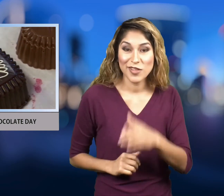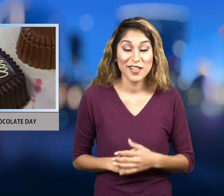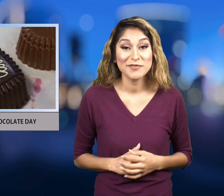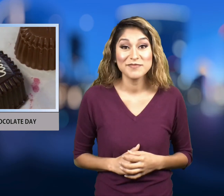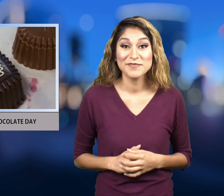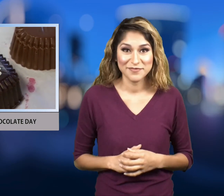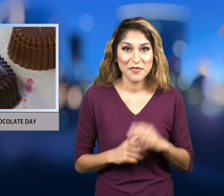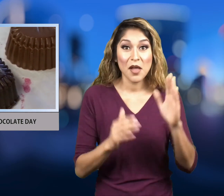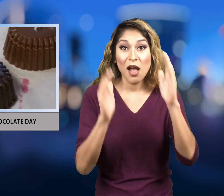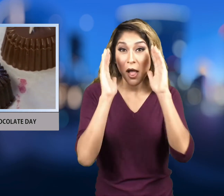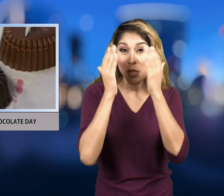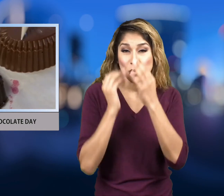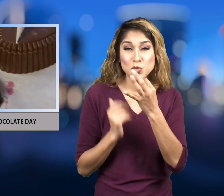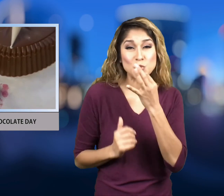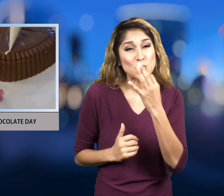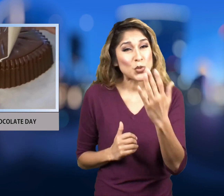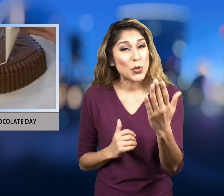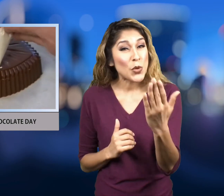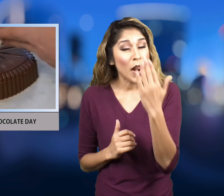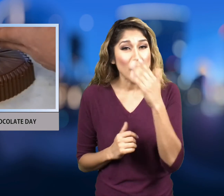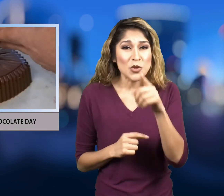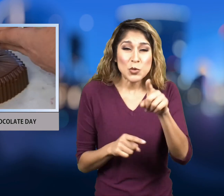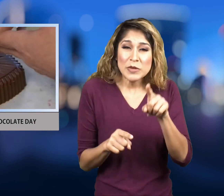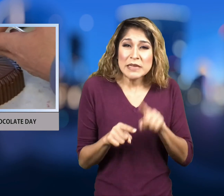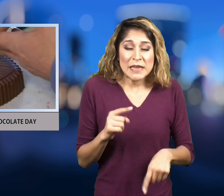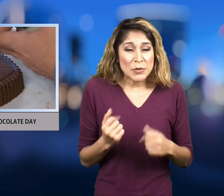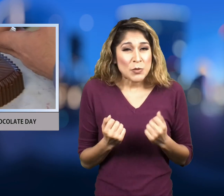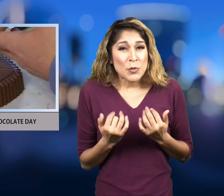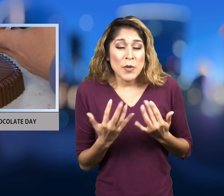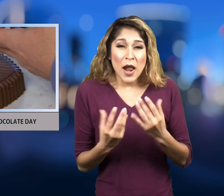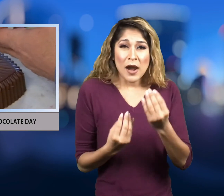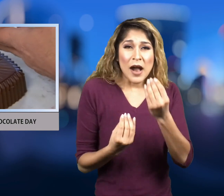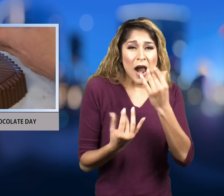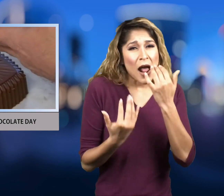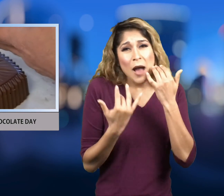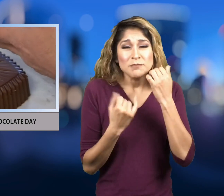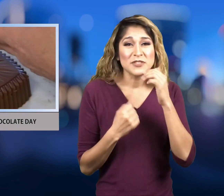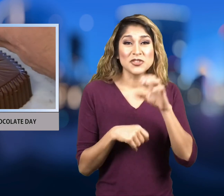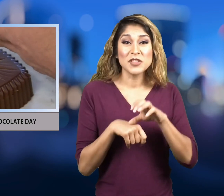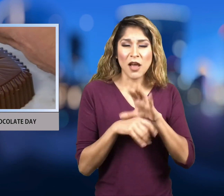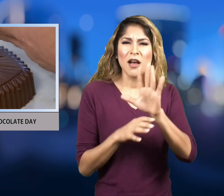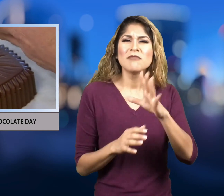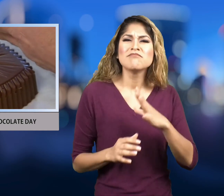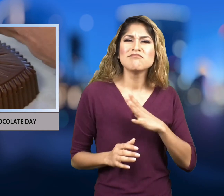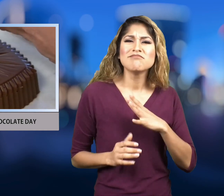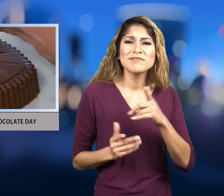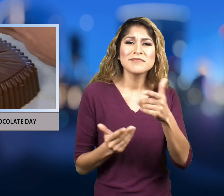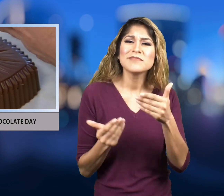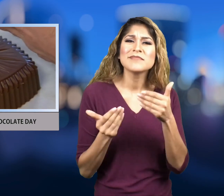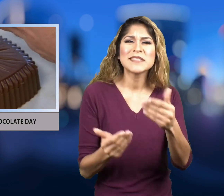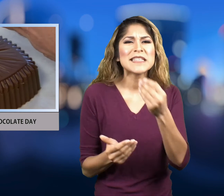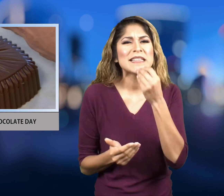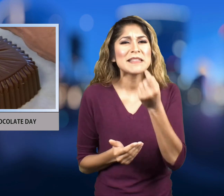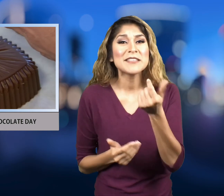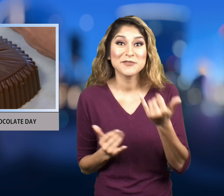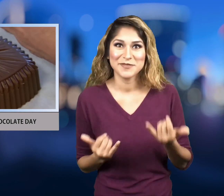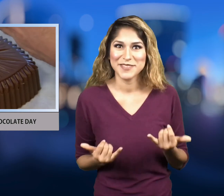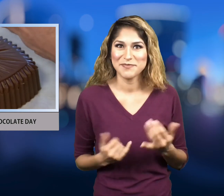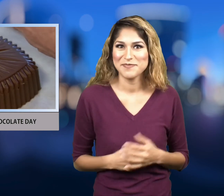So if you're having a hard time waiting for Halloween to indulge in chocolate, it's okay to eat a little today.